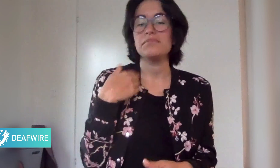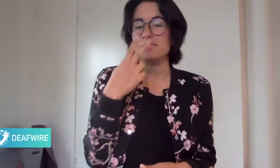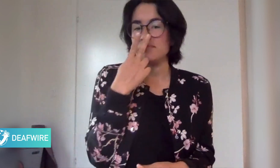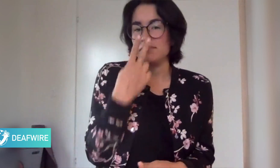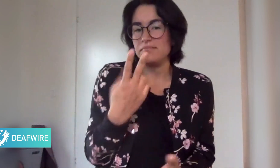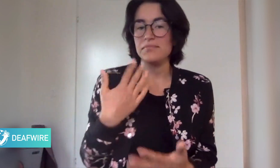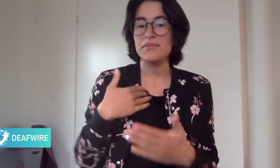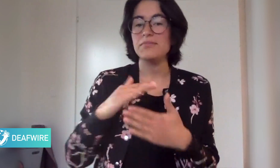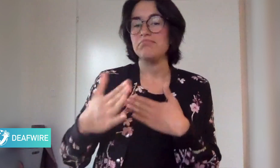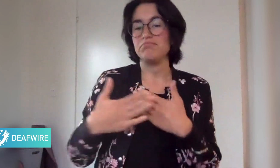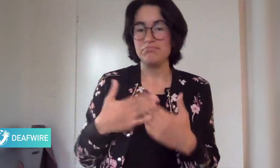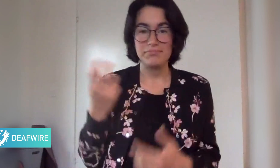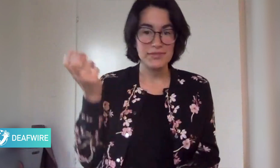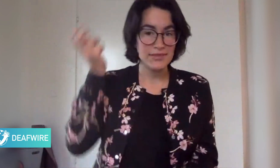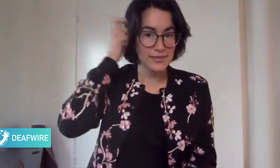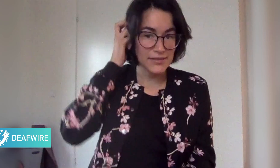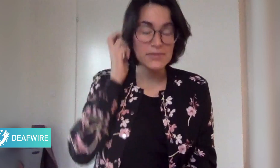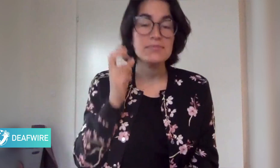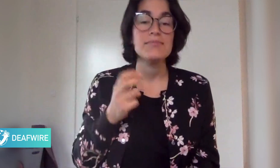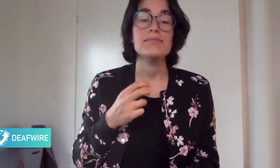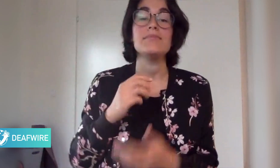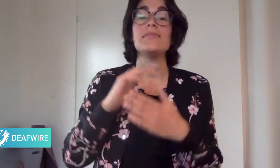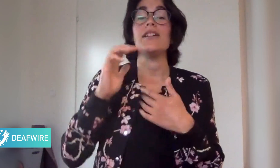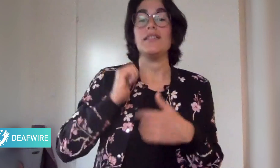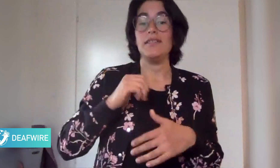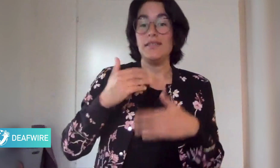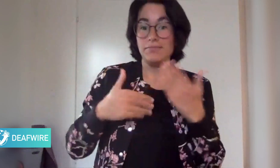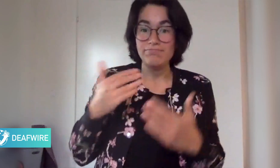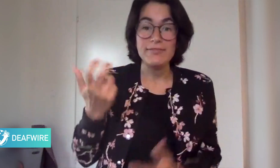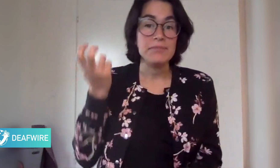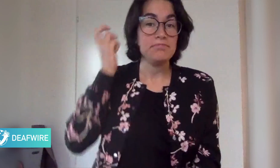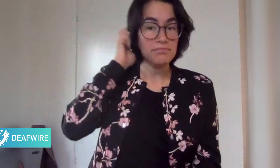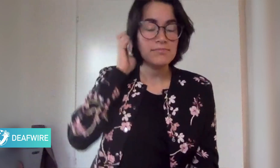As I got older, I decided to try using my CI again.